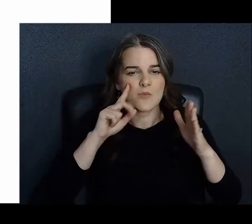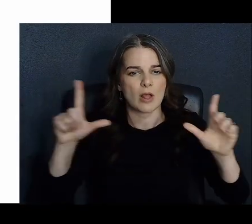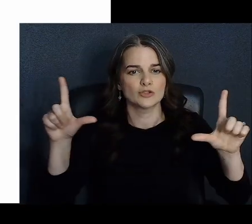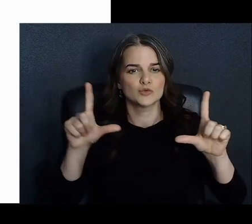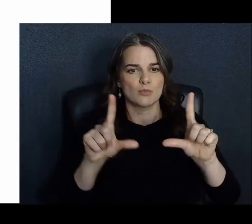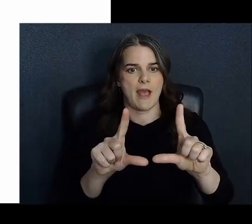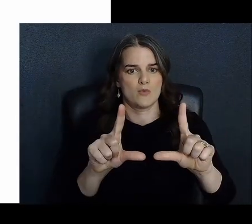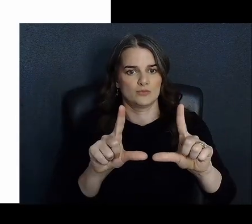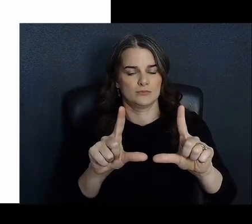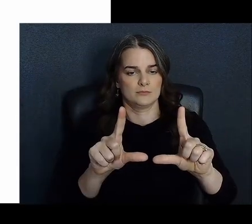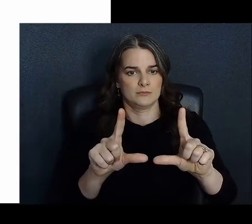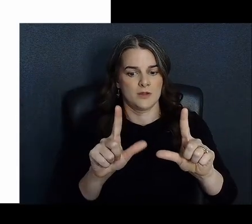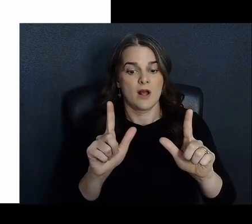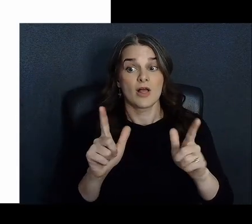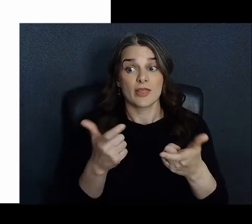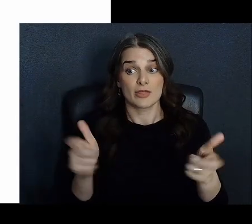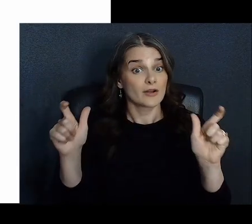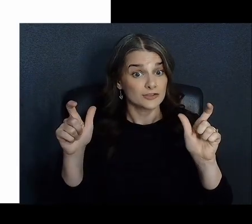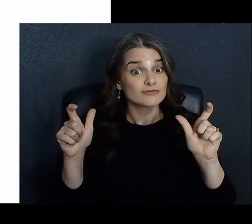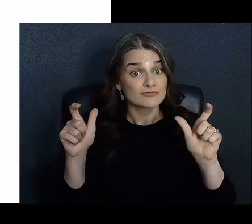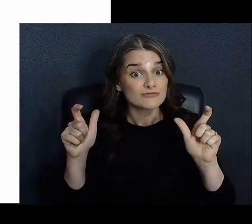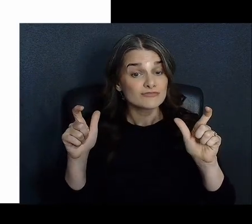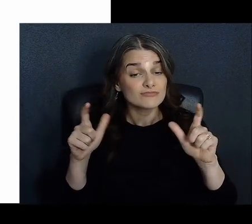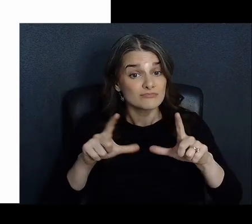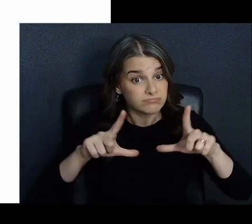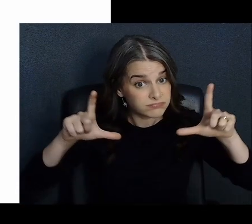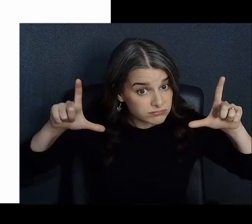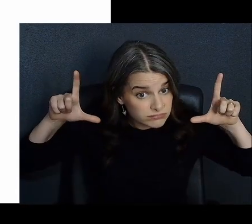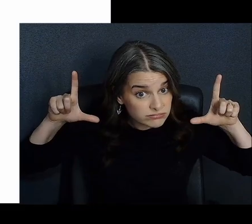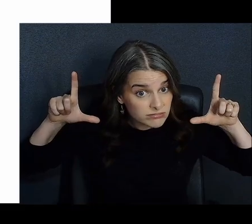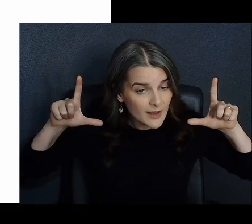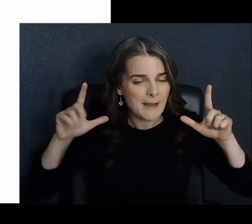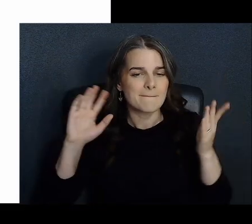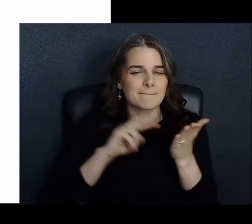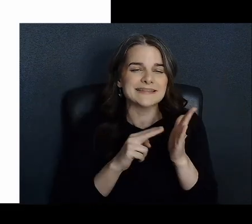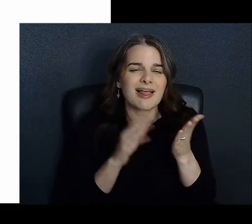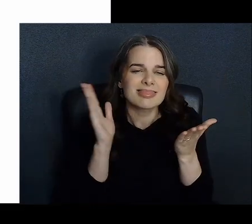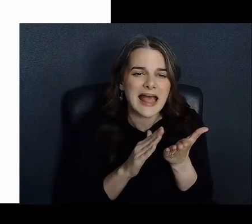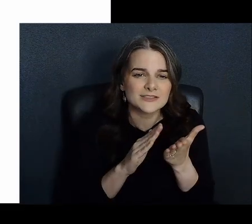the less you're going to be able to see on this little screen. But it's perfect for things like reading price tags,